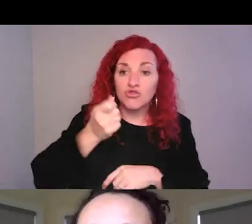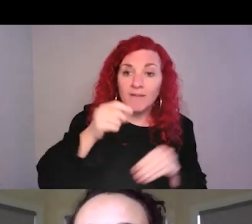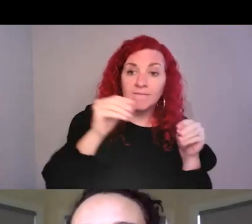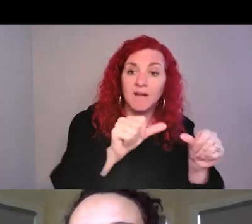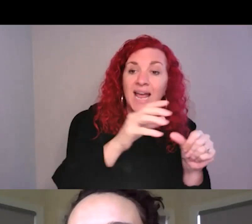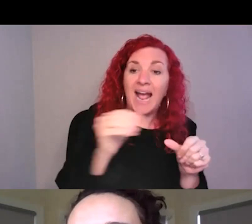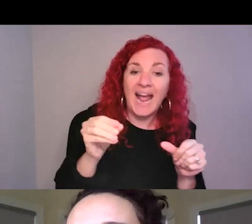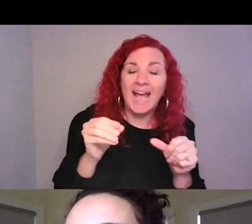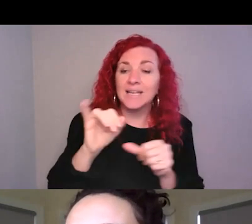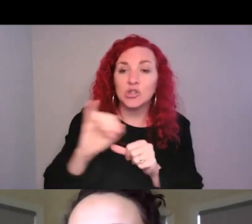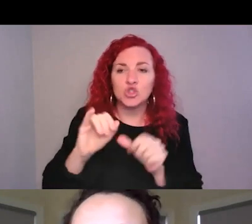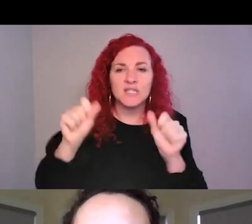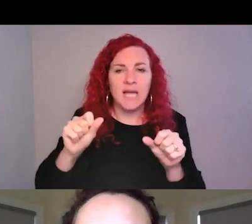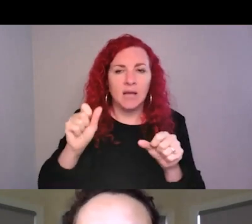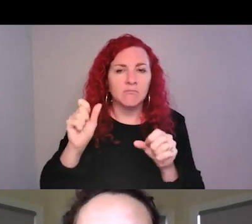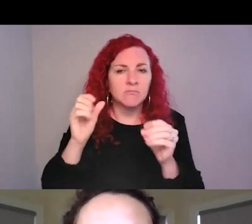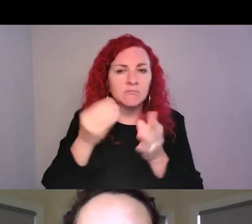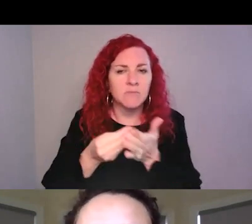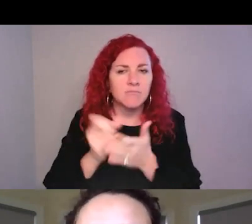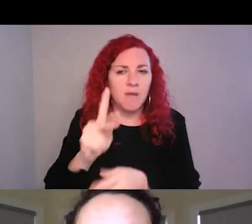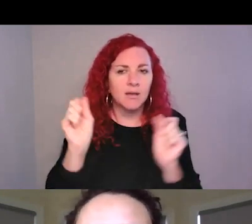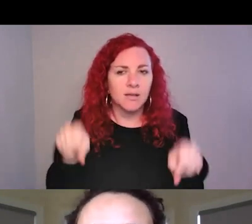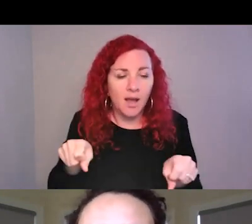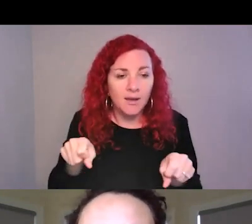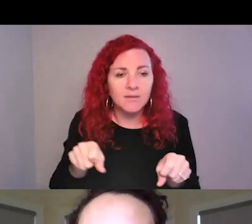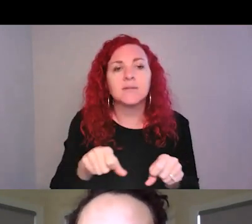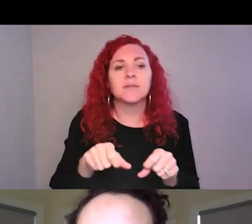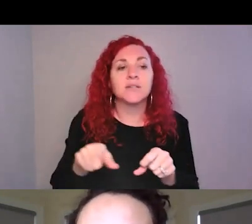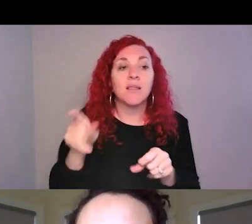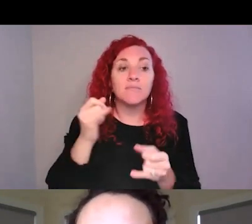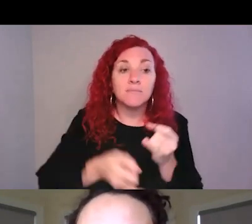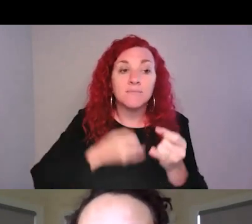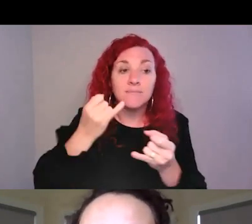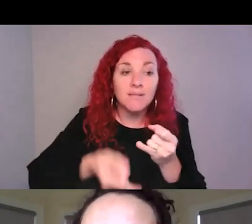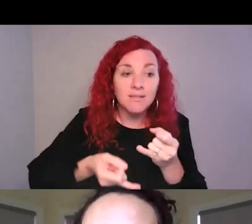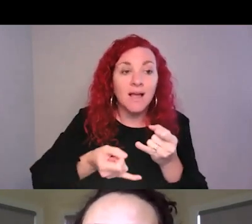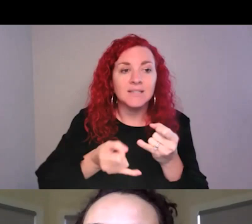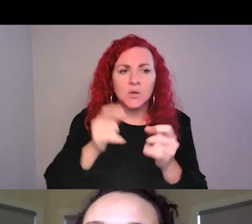INSURANCE. WE INVESTIGATE COMPLAINTS AND PARTNER WITH STAKEHOLDERS.